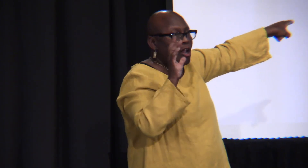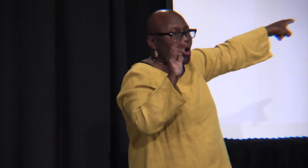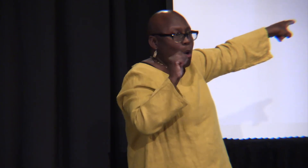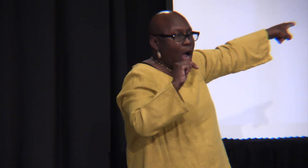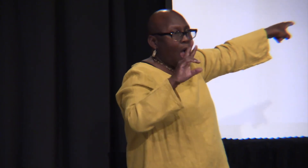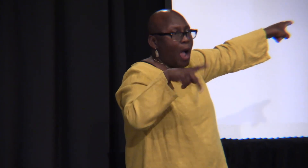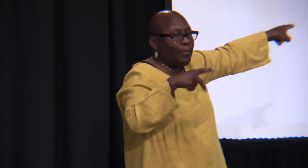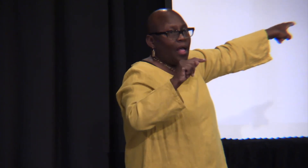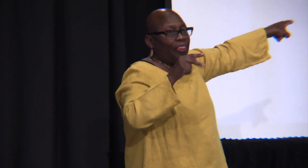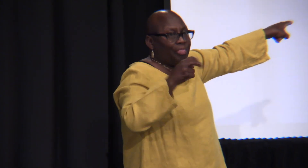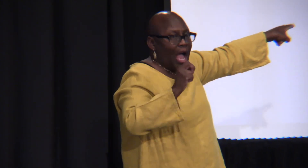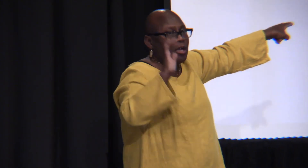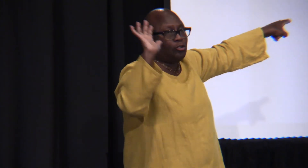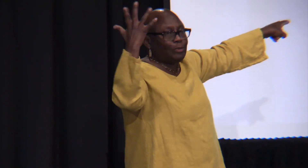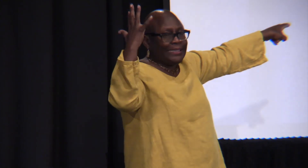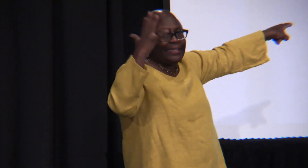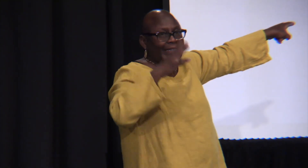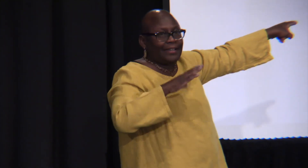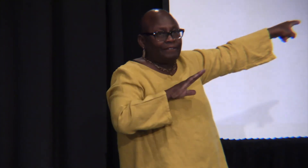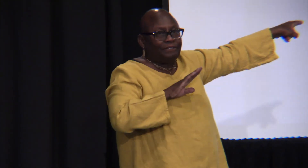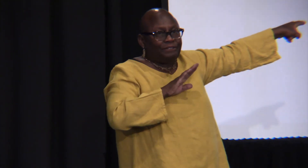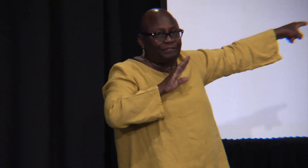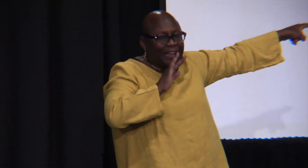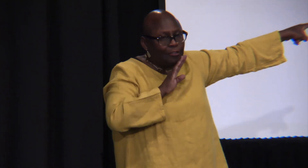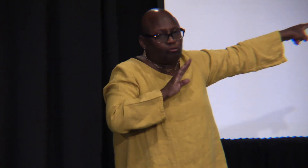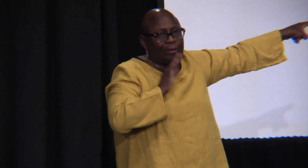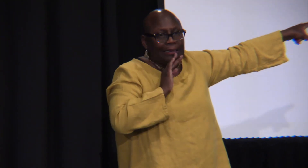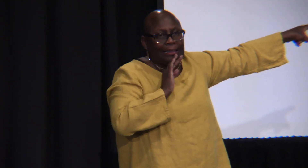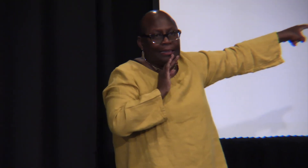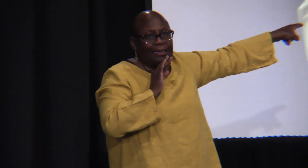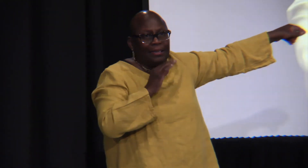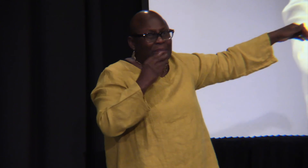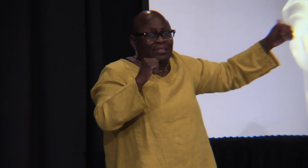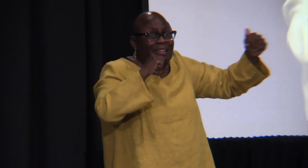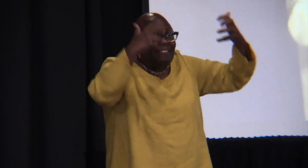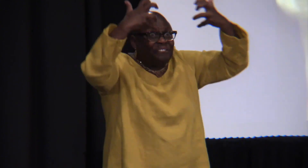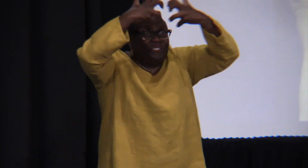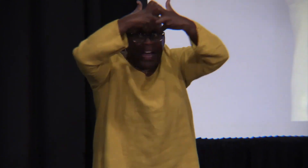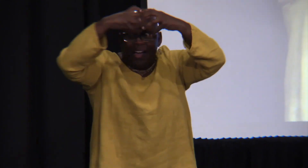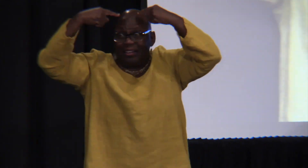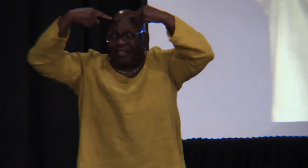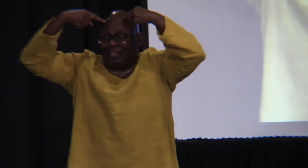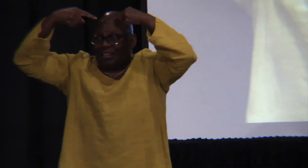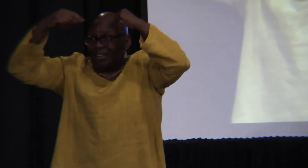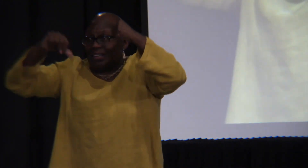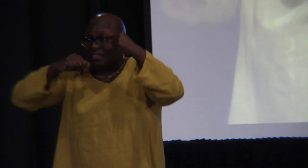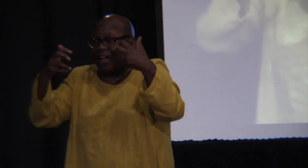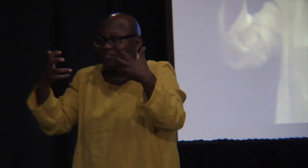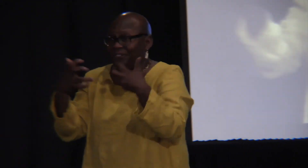auditory memory, deaf readers have to constantly backtrack to be able to